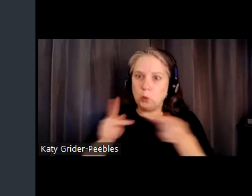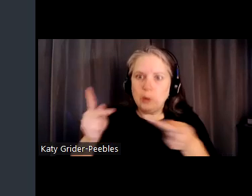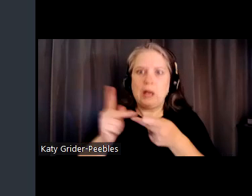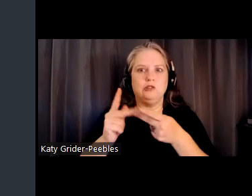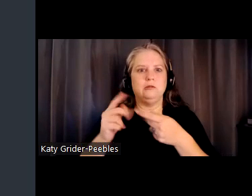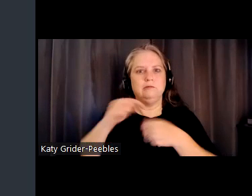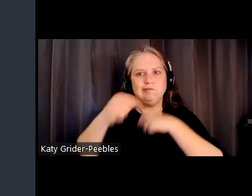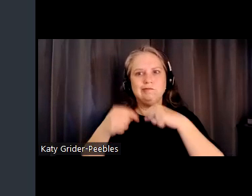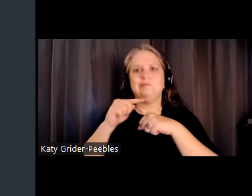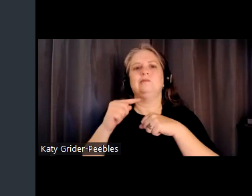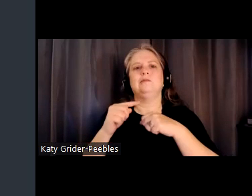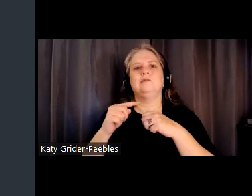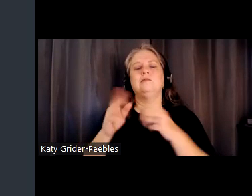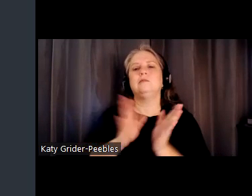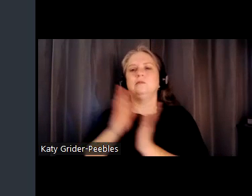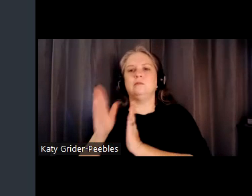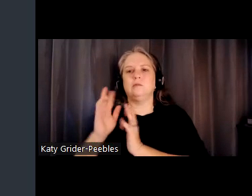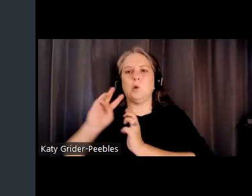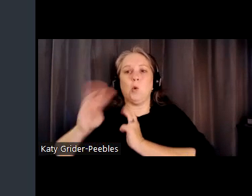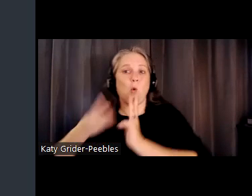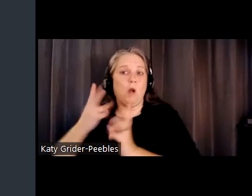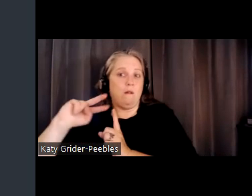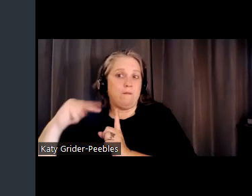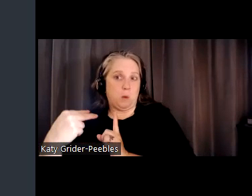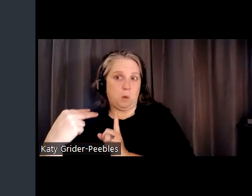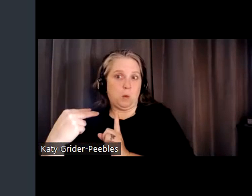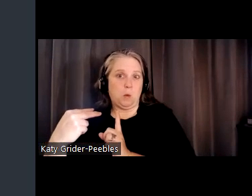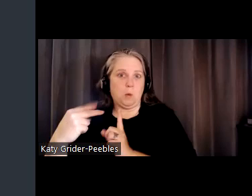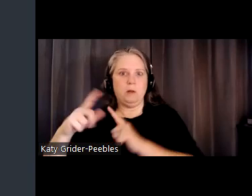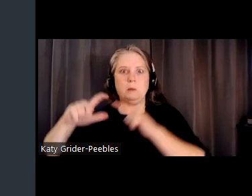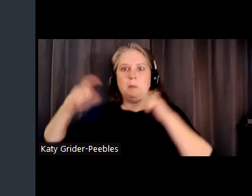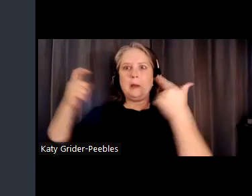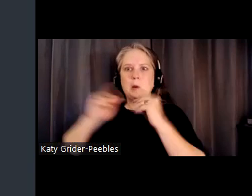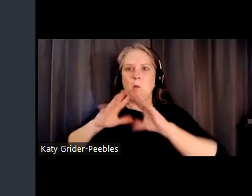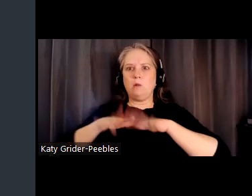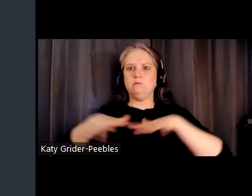Then, worldview are going to be the larger things. I particularly want to draw your